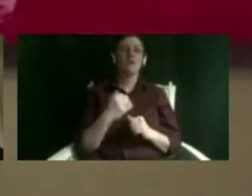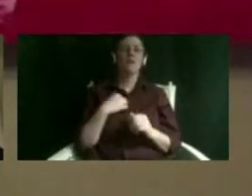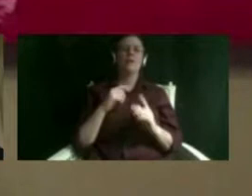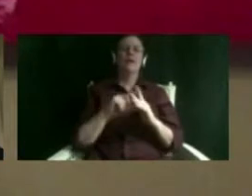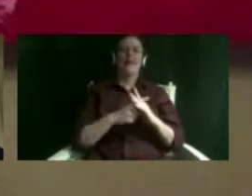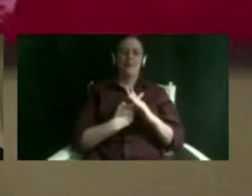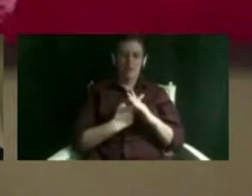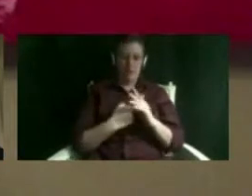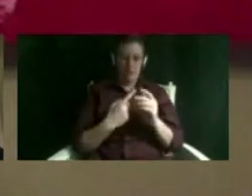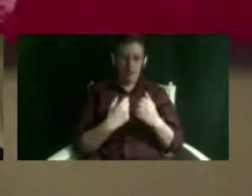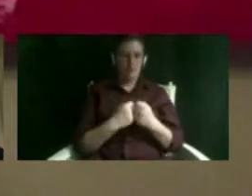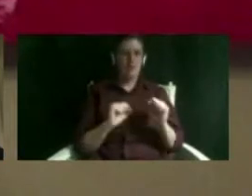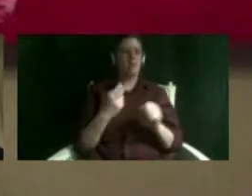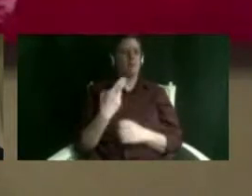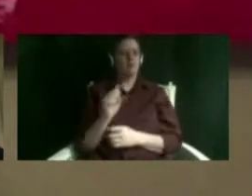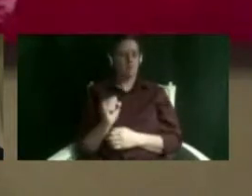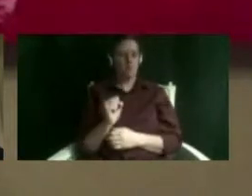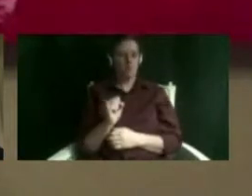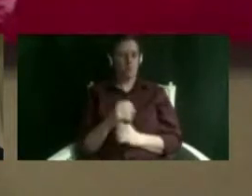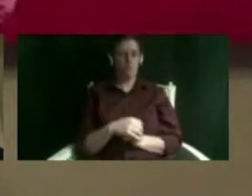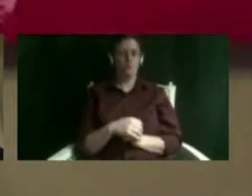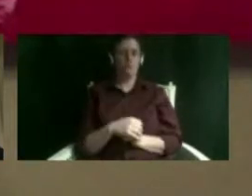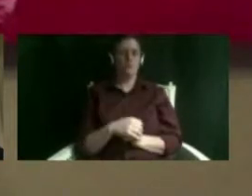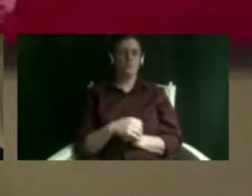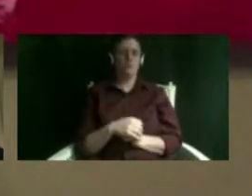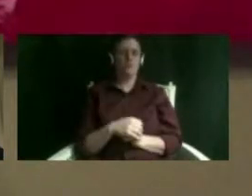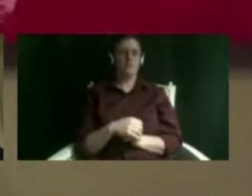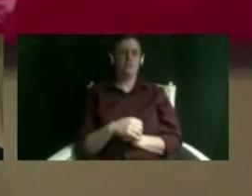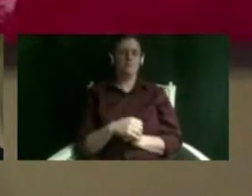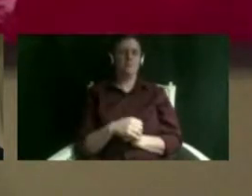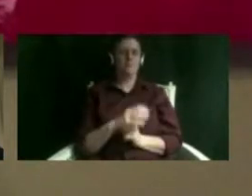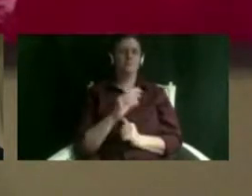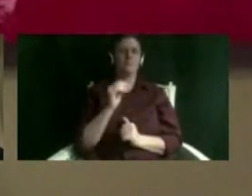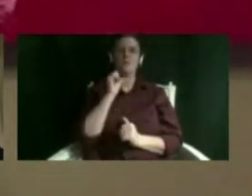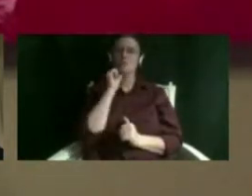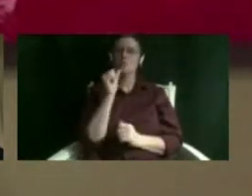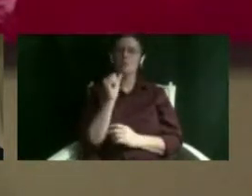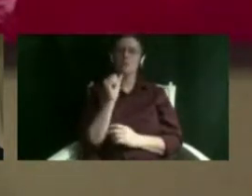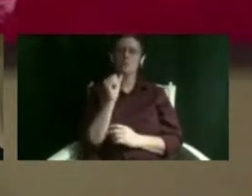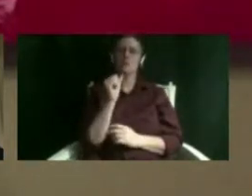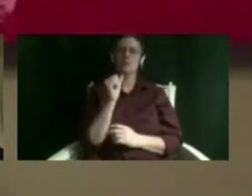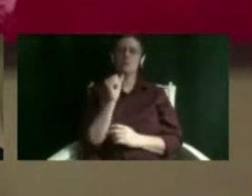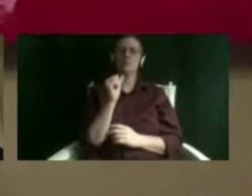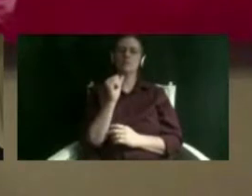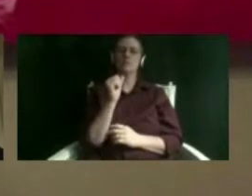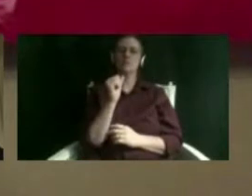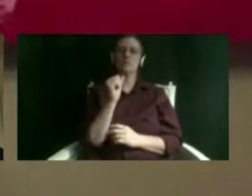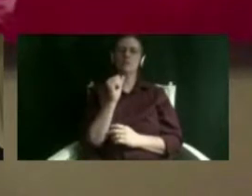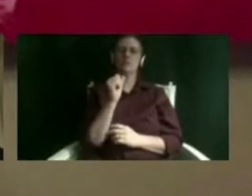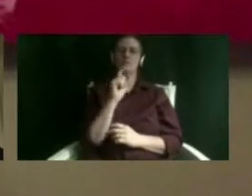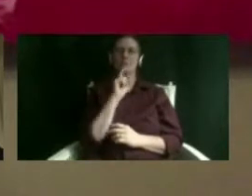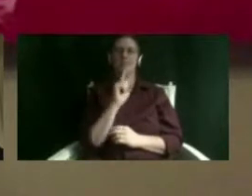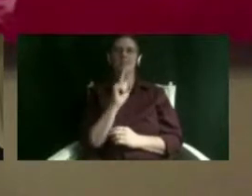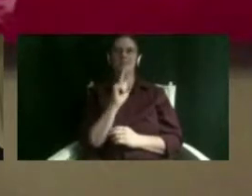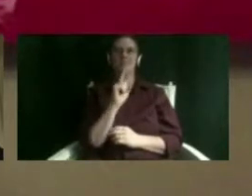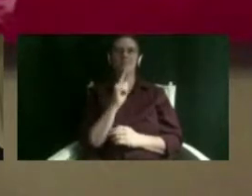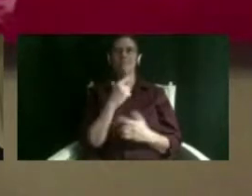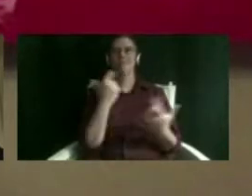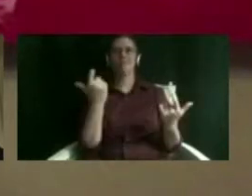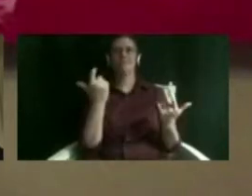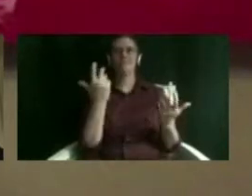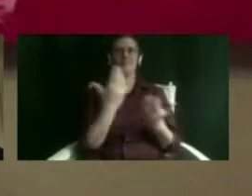was in high school and it it wasn't really a thing for me i guess you know i i knew i wanted to do it